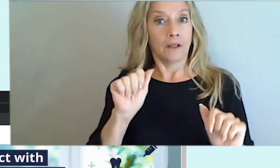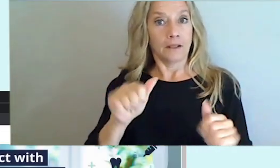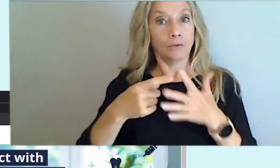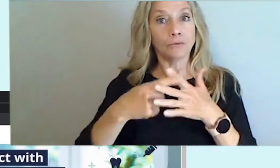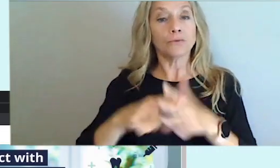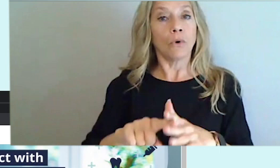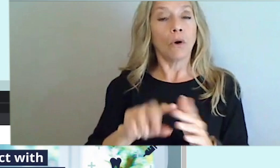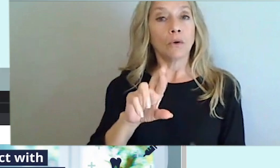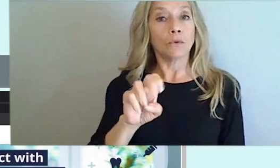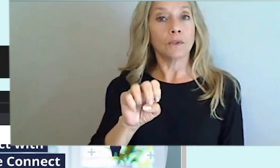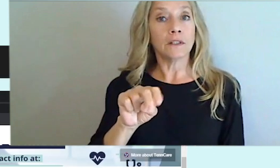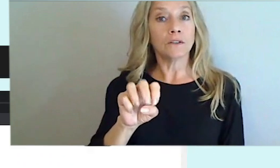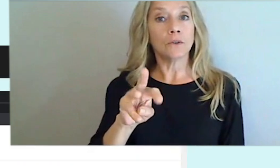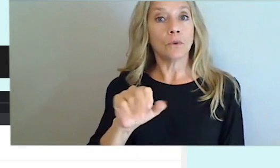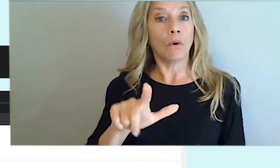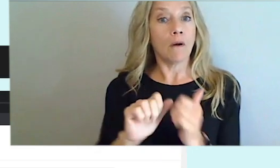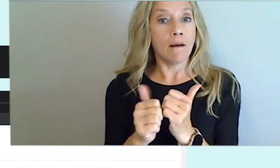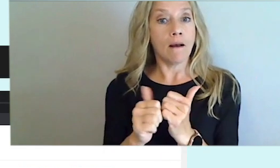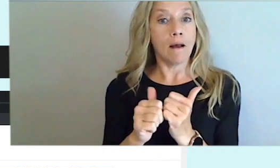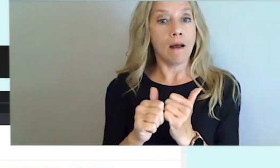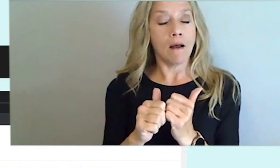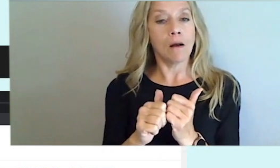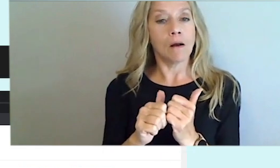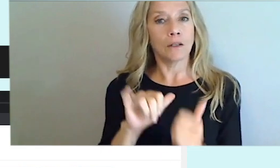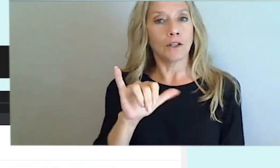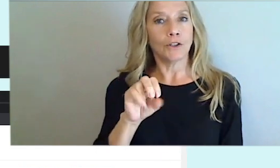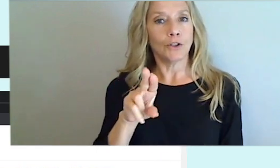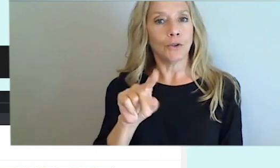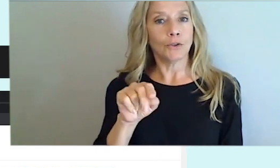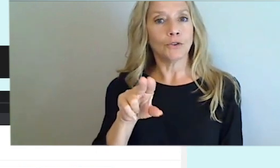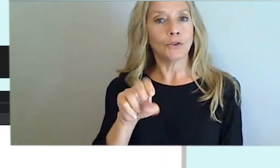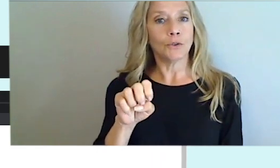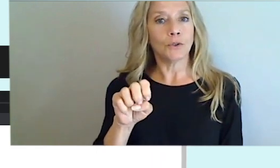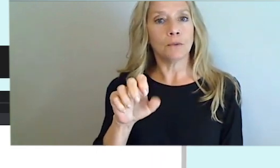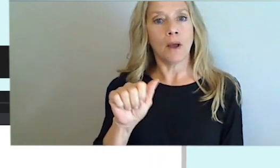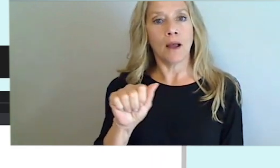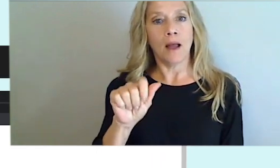Visit TennCare’s YouTube account at YouTube.com /TennCareTN.